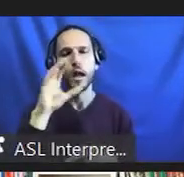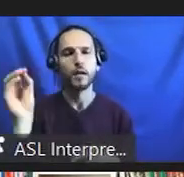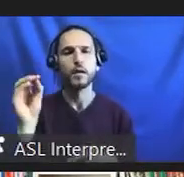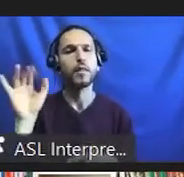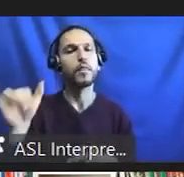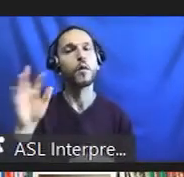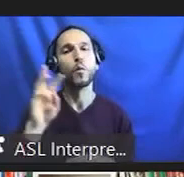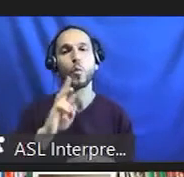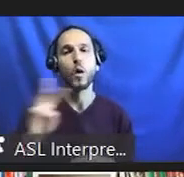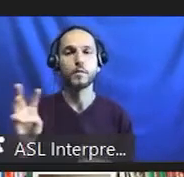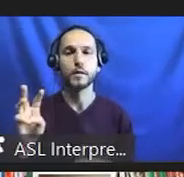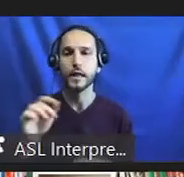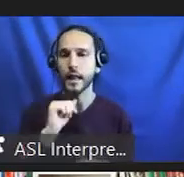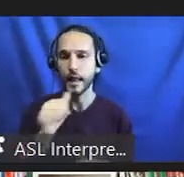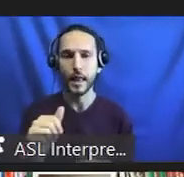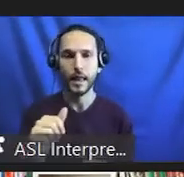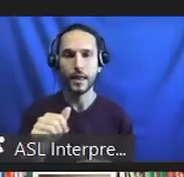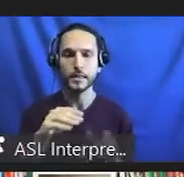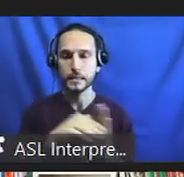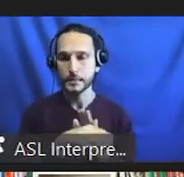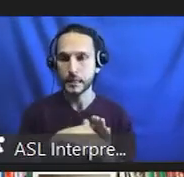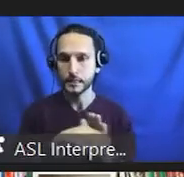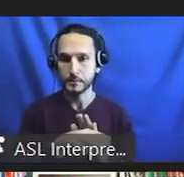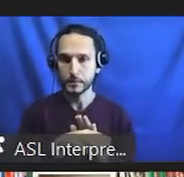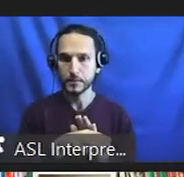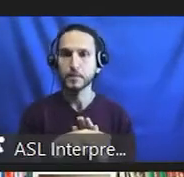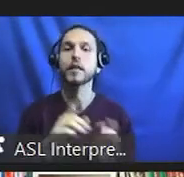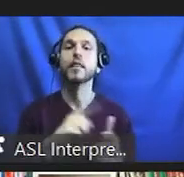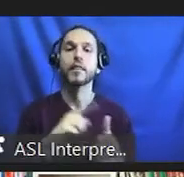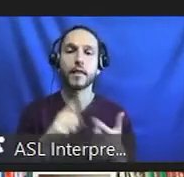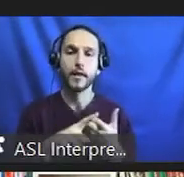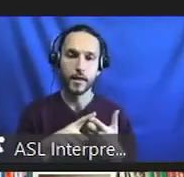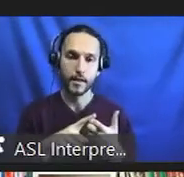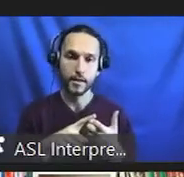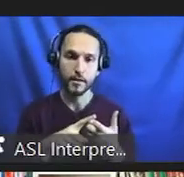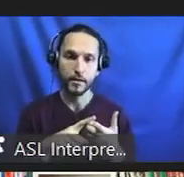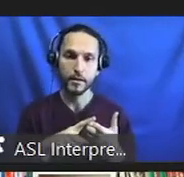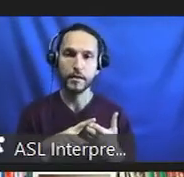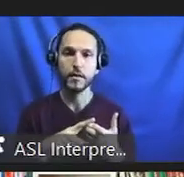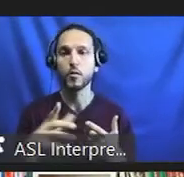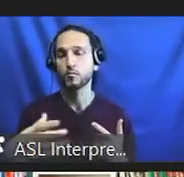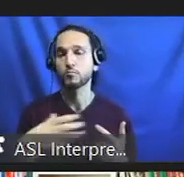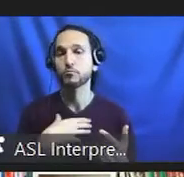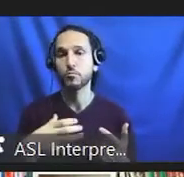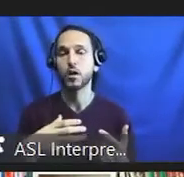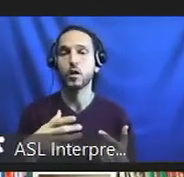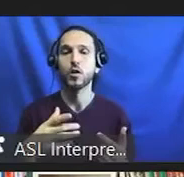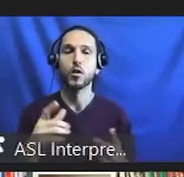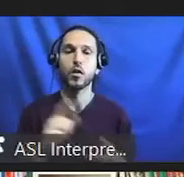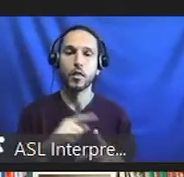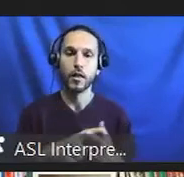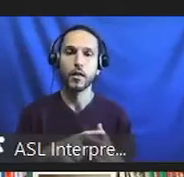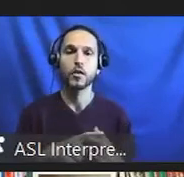website is not accessible. And they file a lawsuit. And they go through different industries.